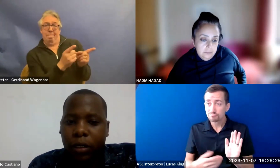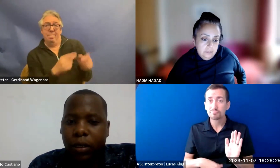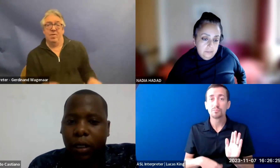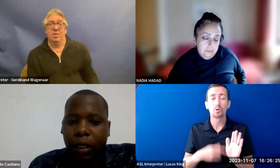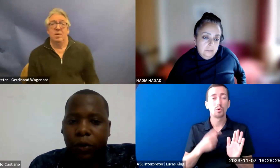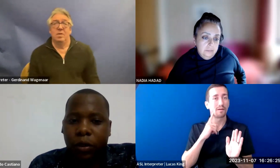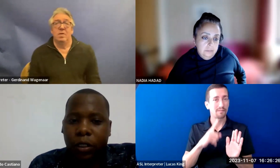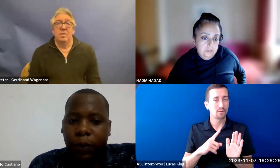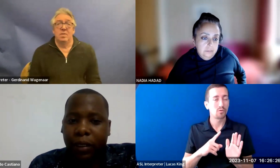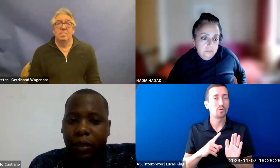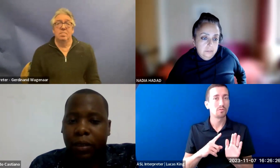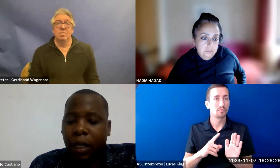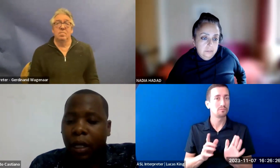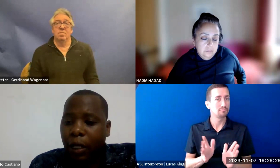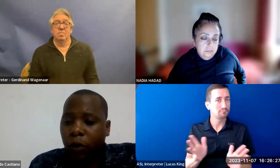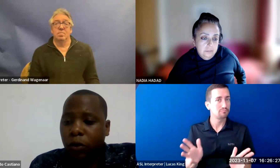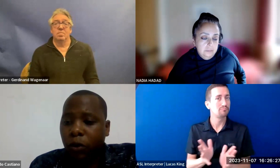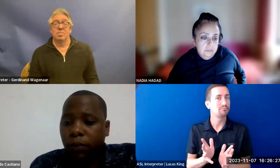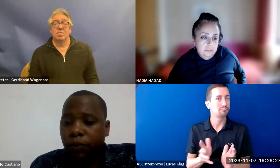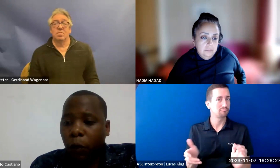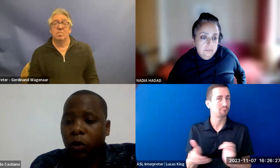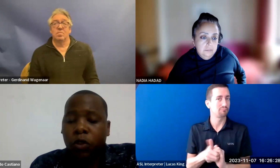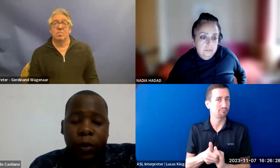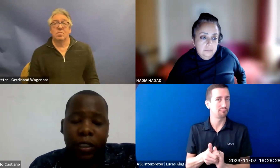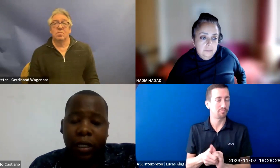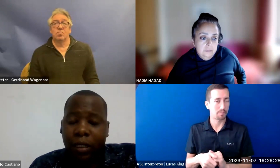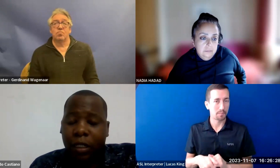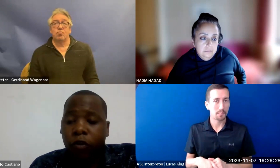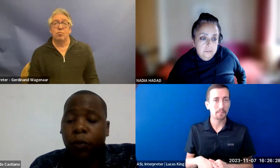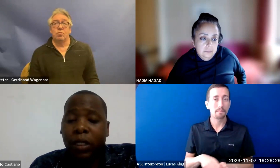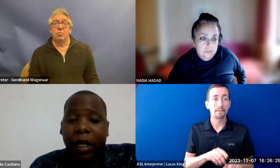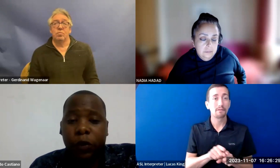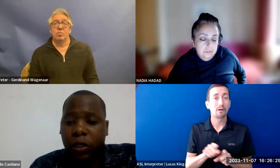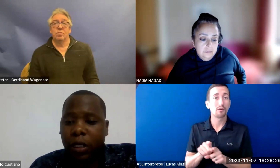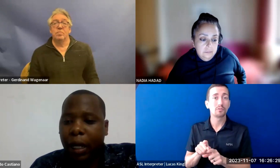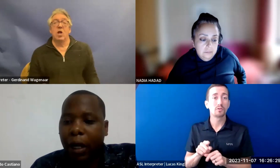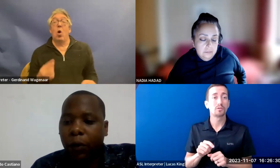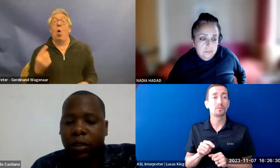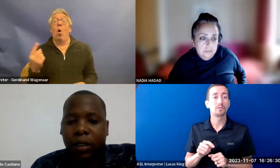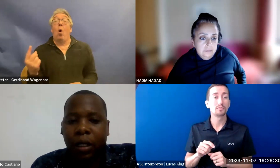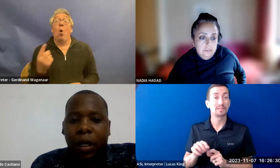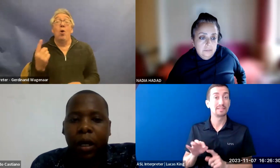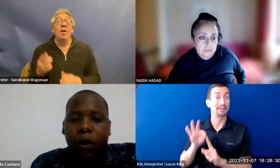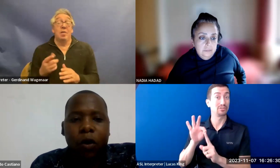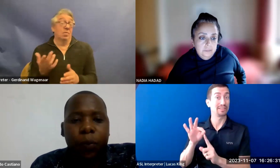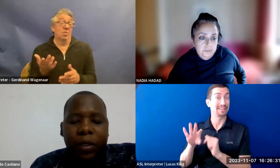to these partners. And also, we know especially in developing countries like ours